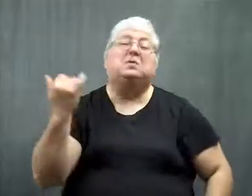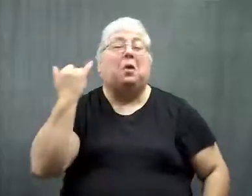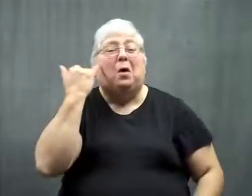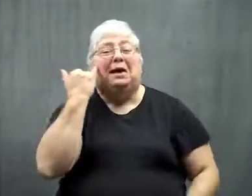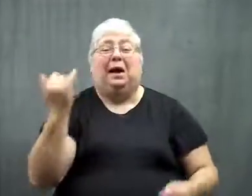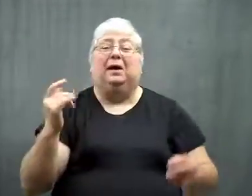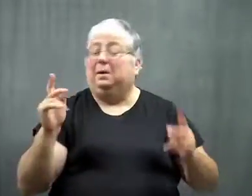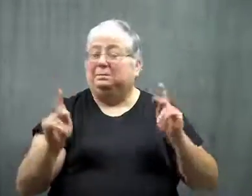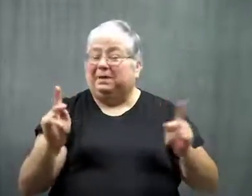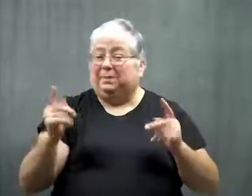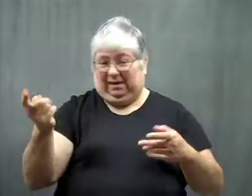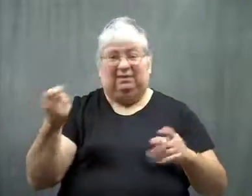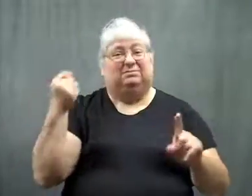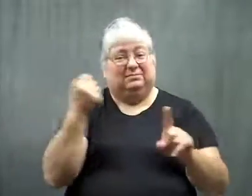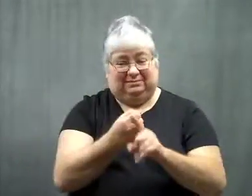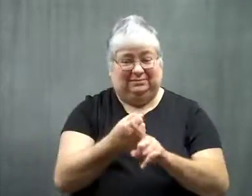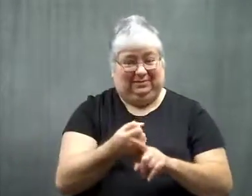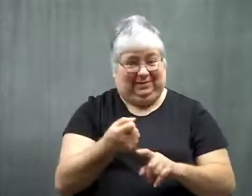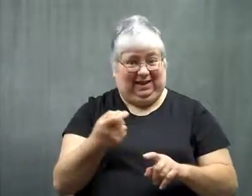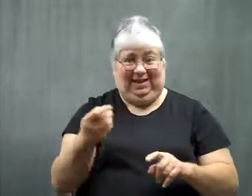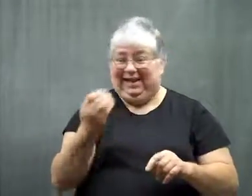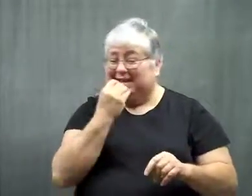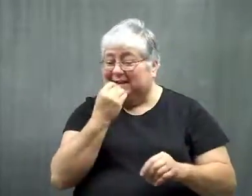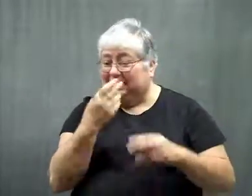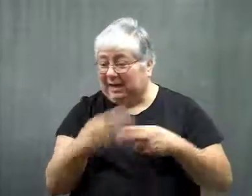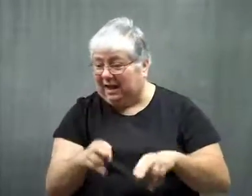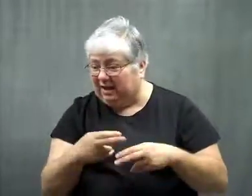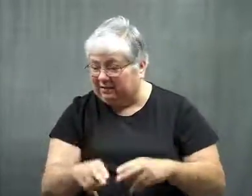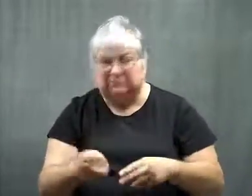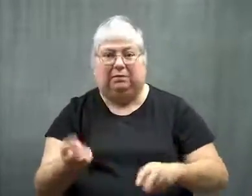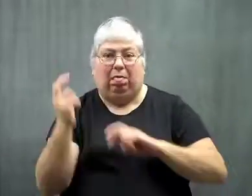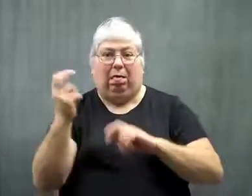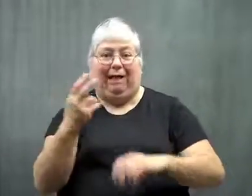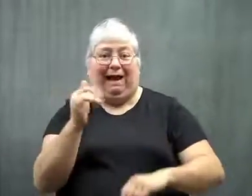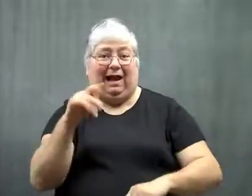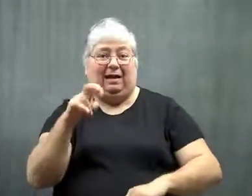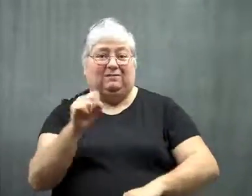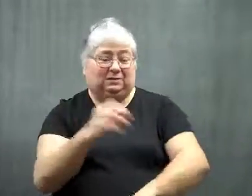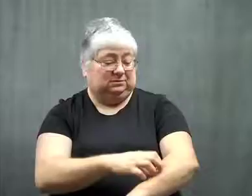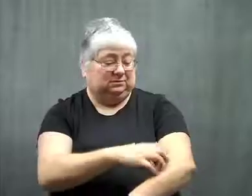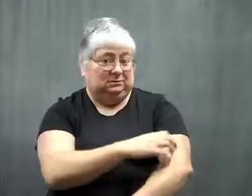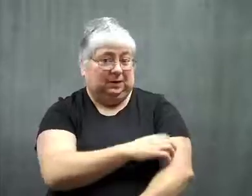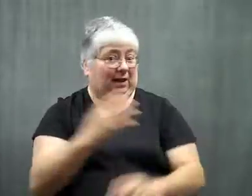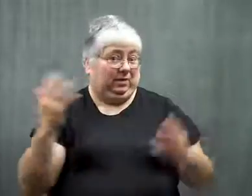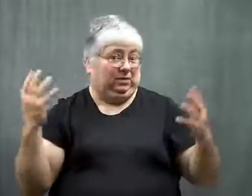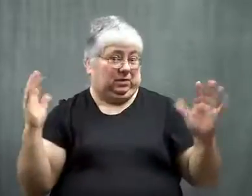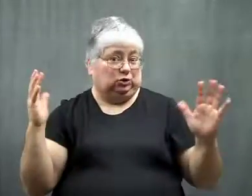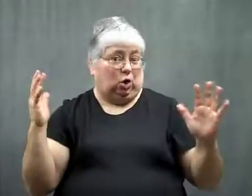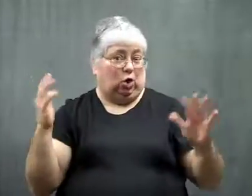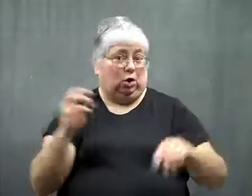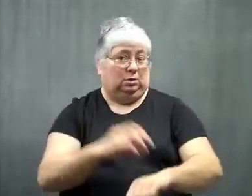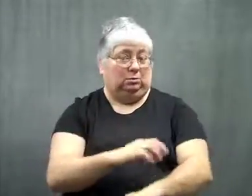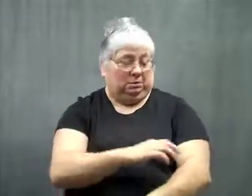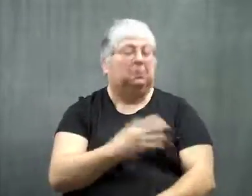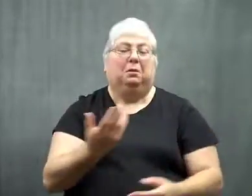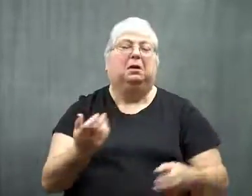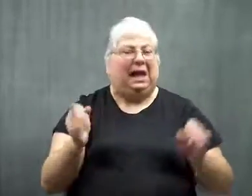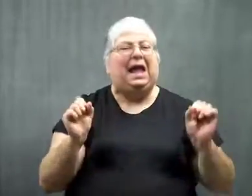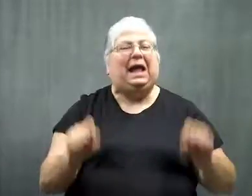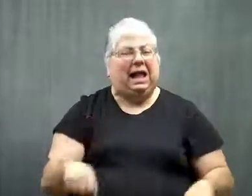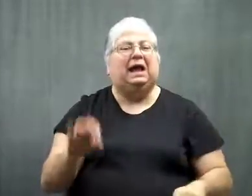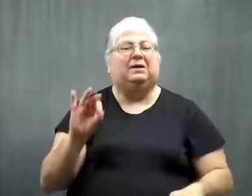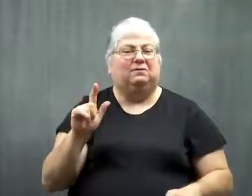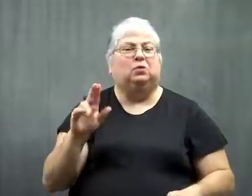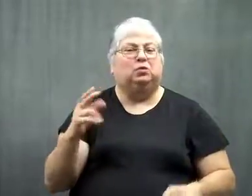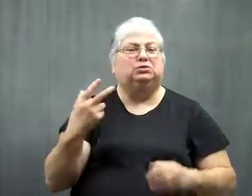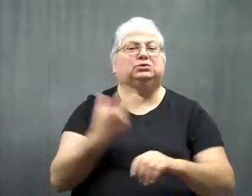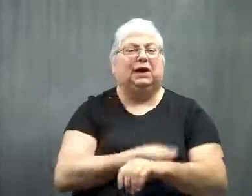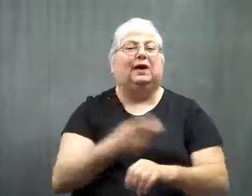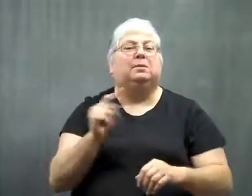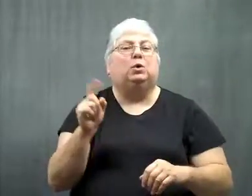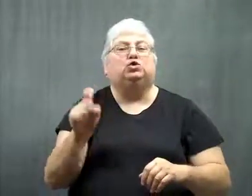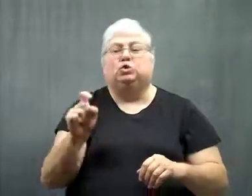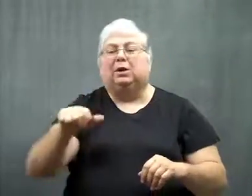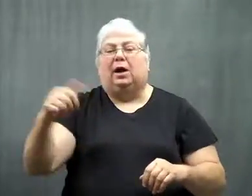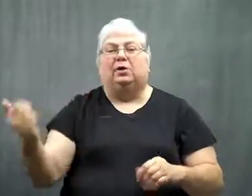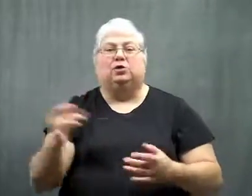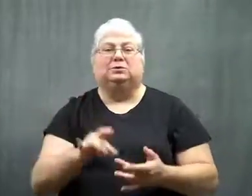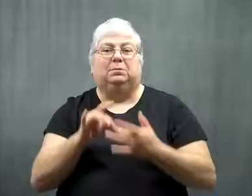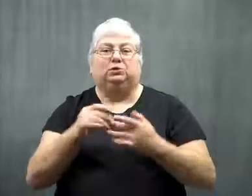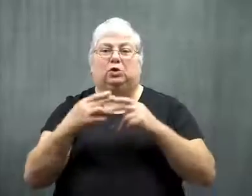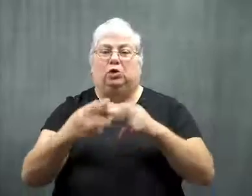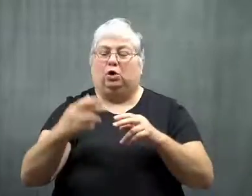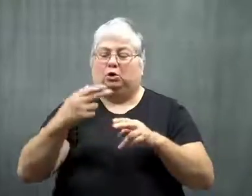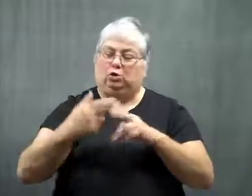If an allergic person's only reaction to eggs is hives,